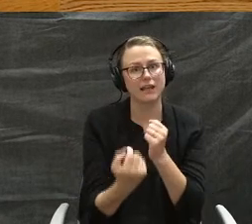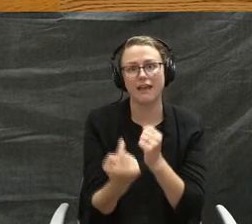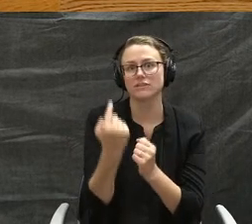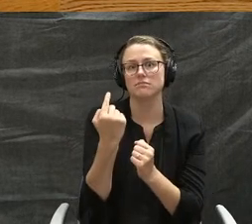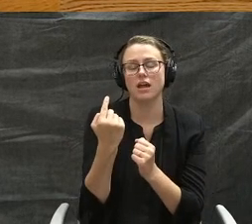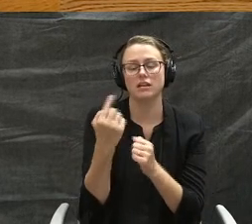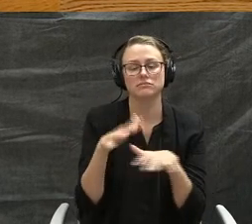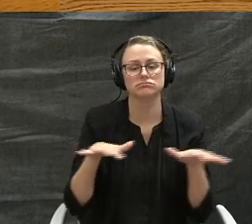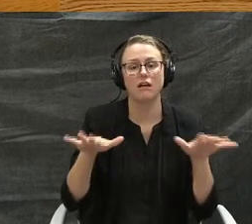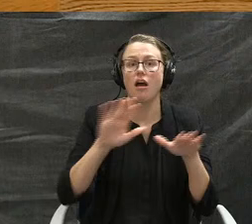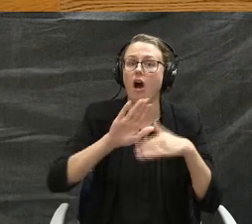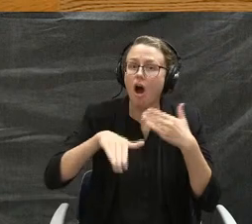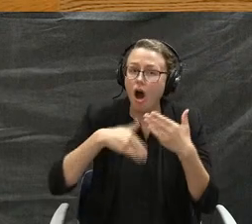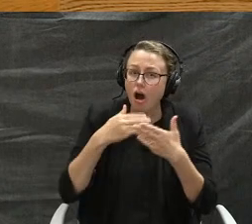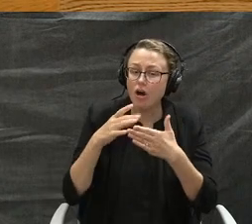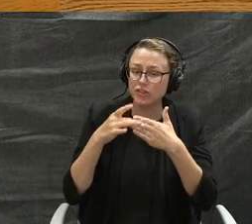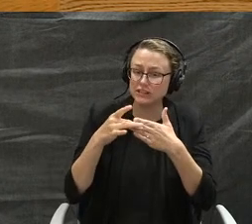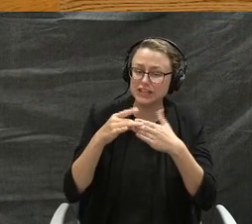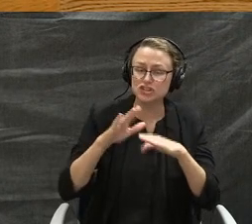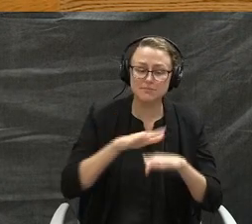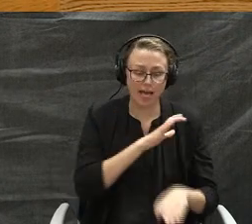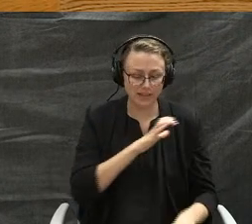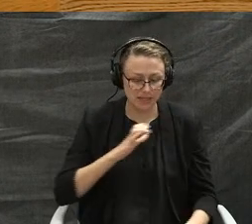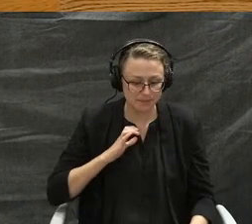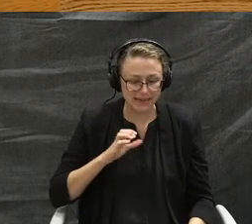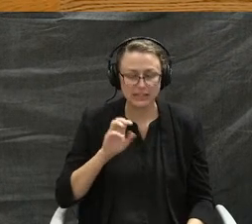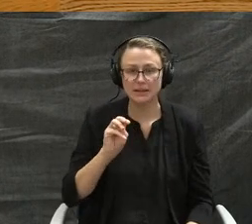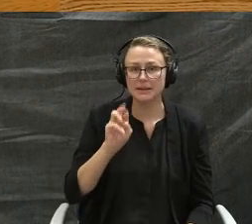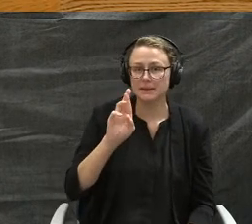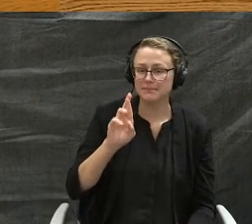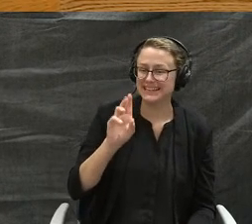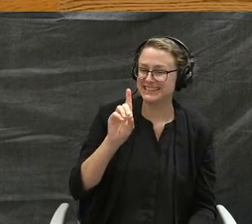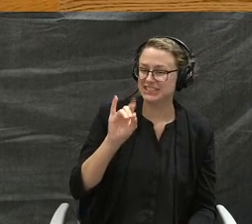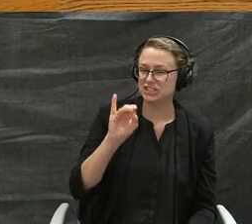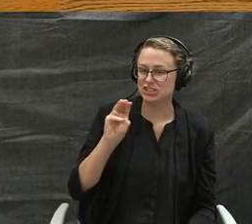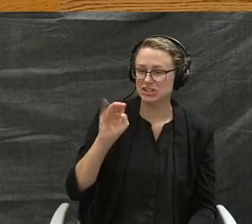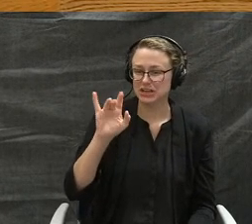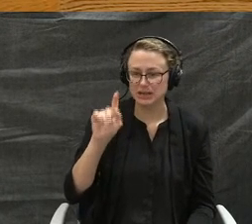on on the committee, Mr Dimmitt Doctor Half, Mr Alexander, Mr